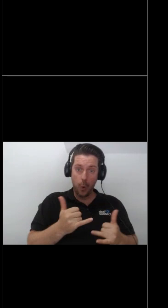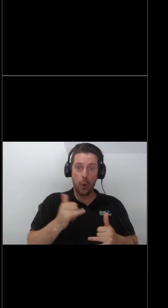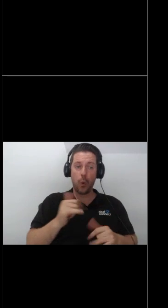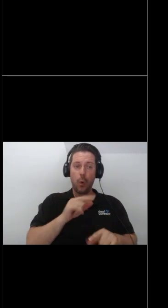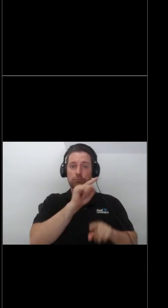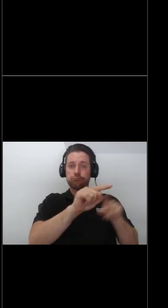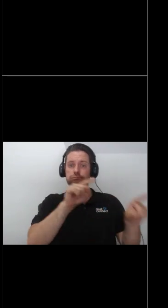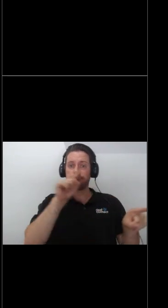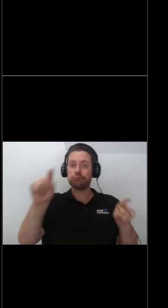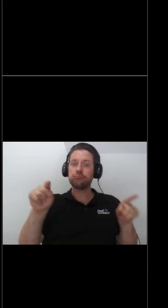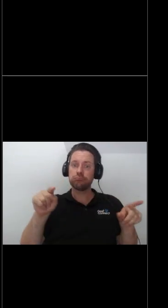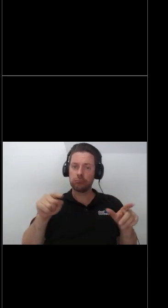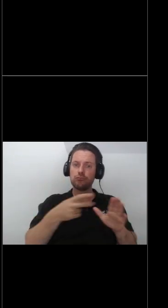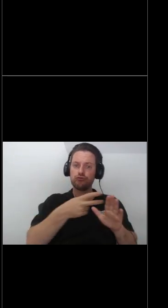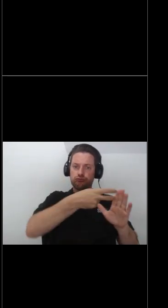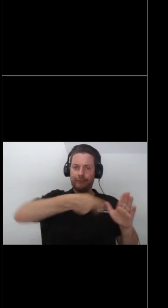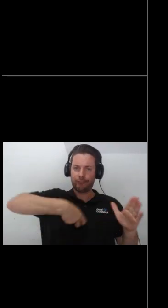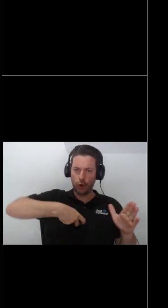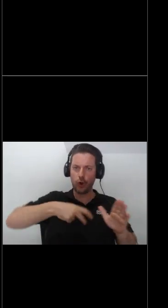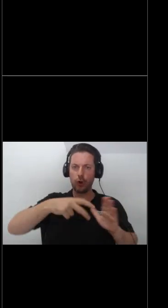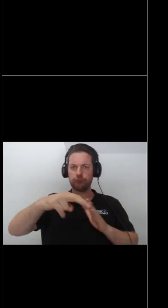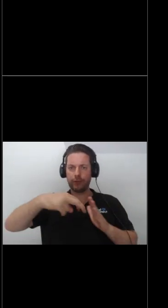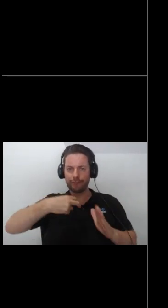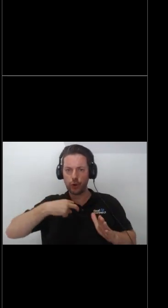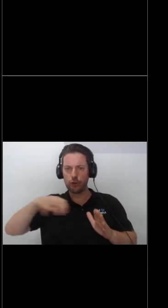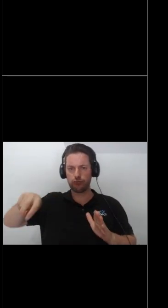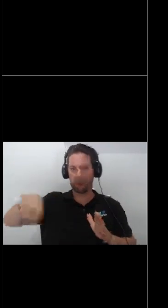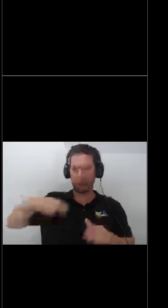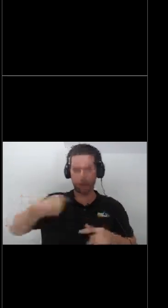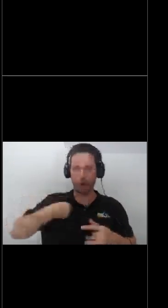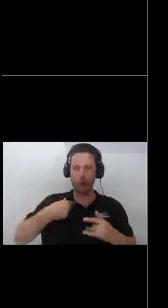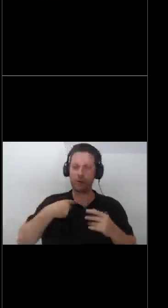to assess merit for mental health court representation.